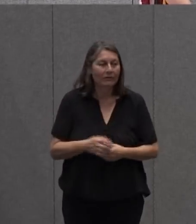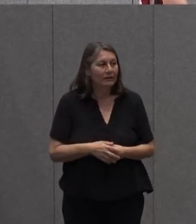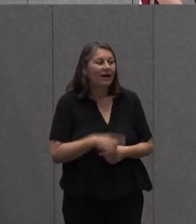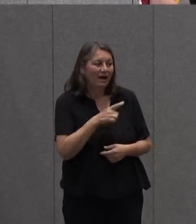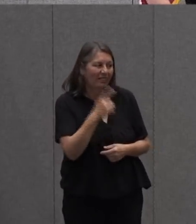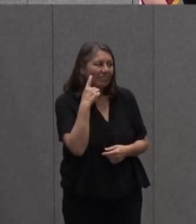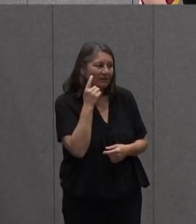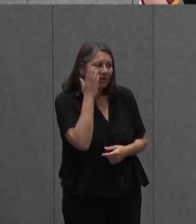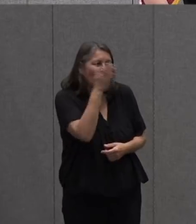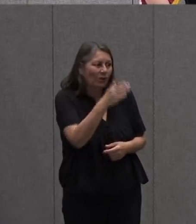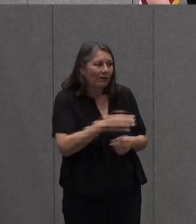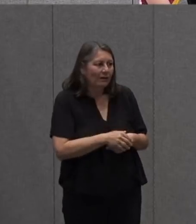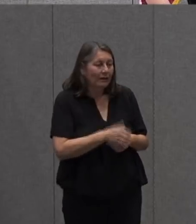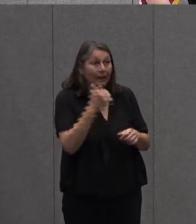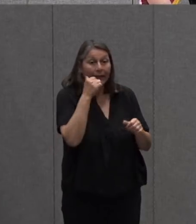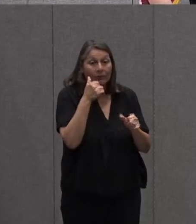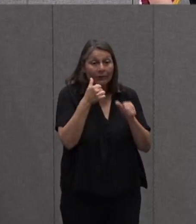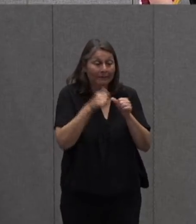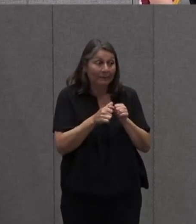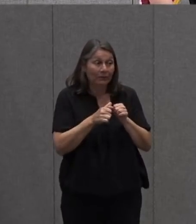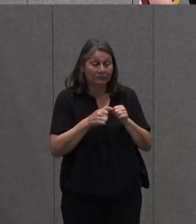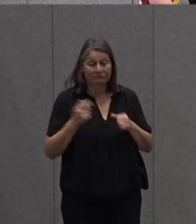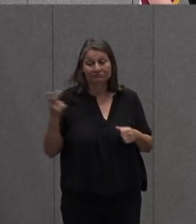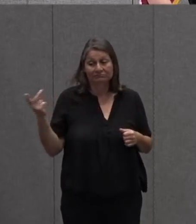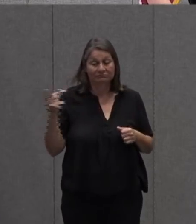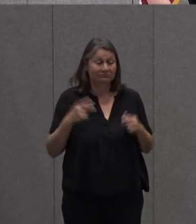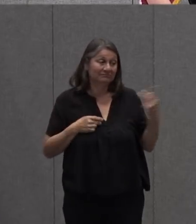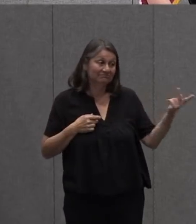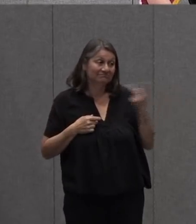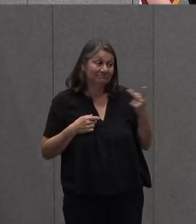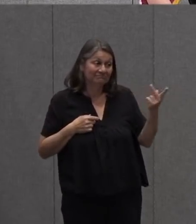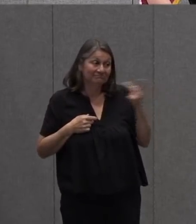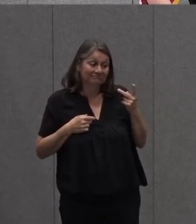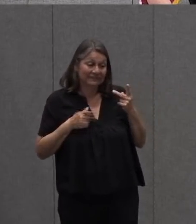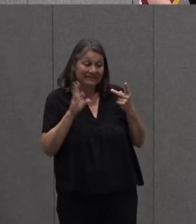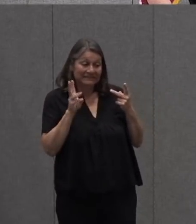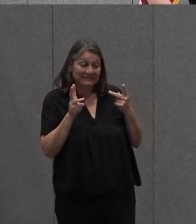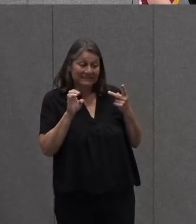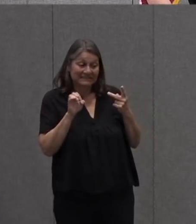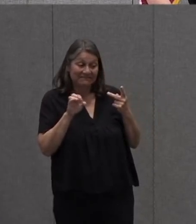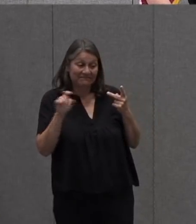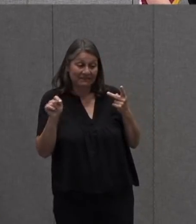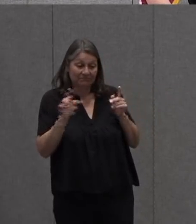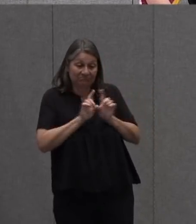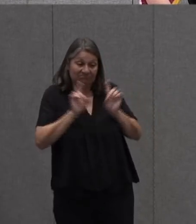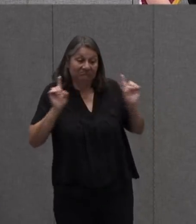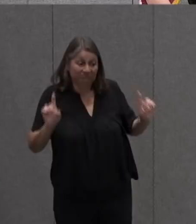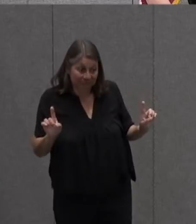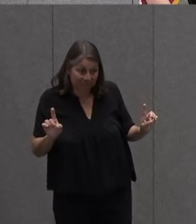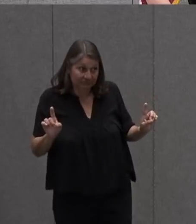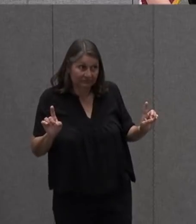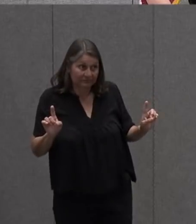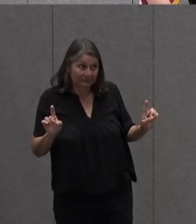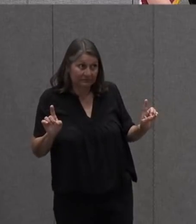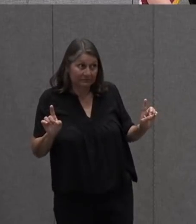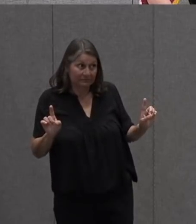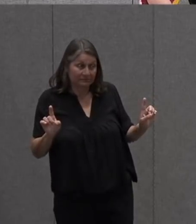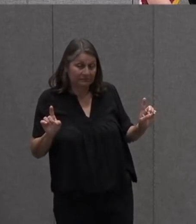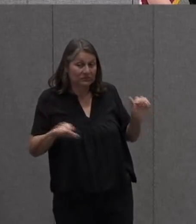that we're staying six feet apart, and we're keeping our social distance. That's why it may be a little weird the way we're moving around.